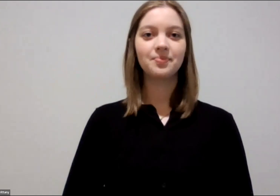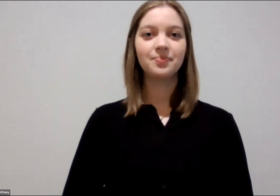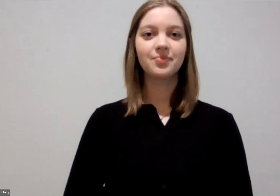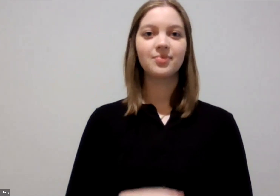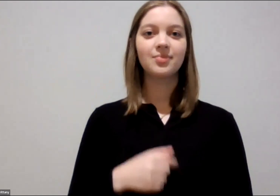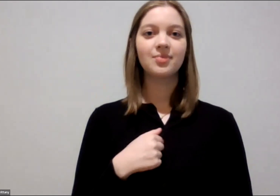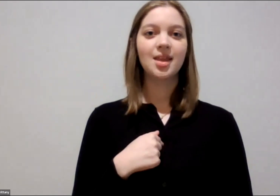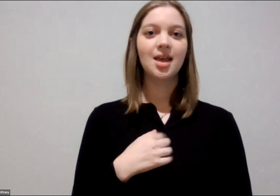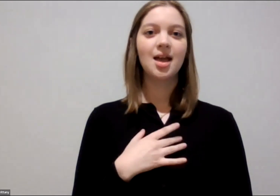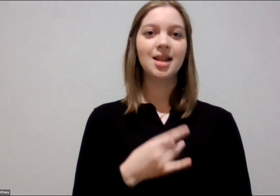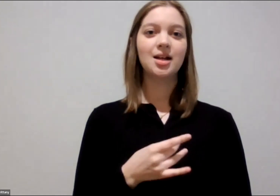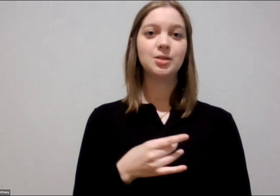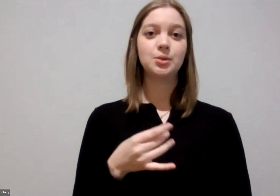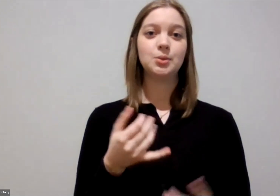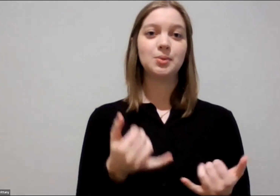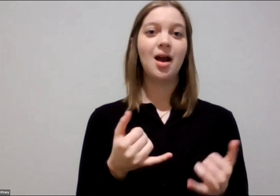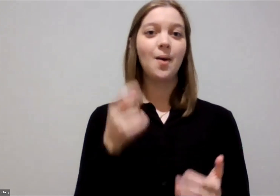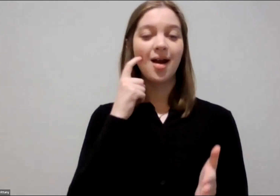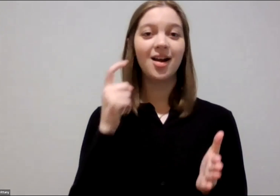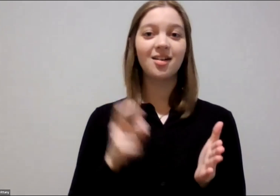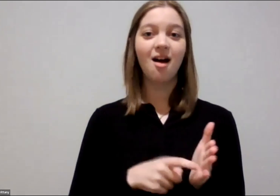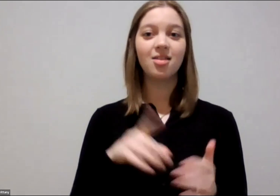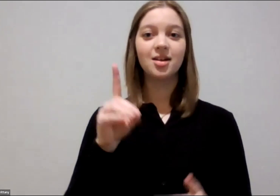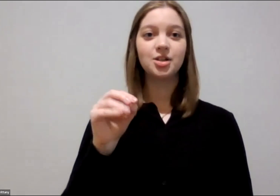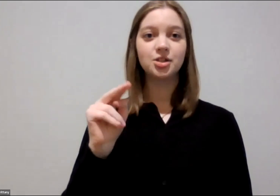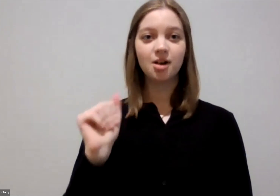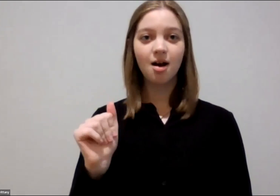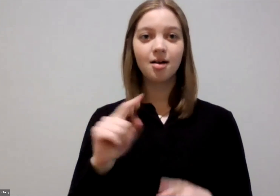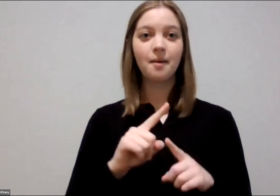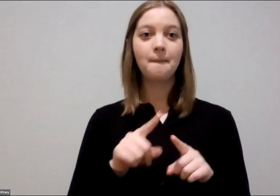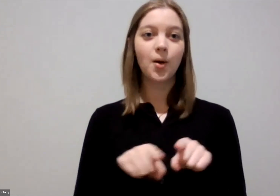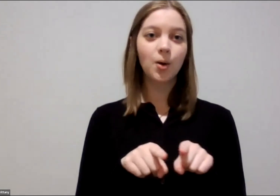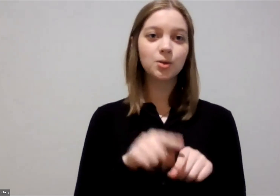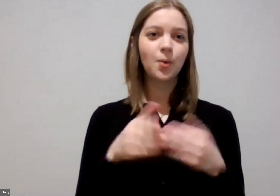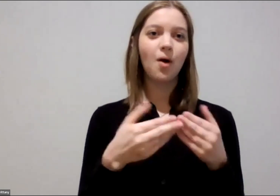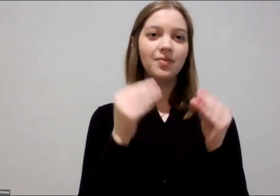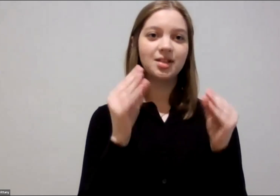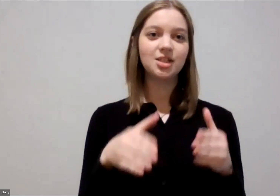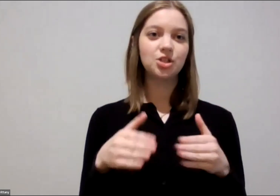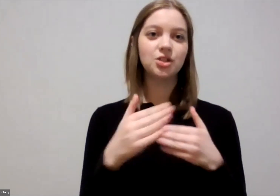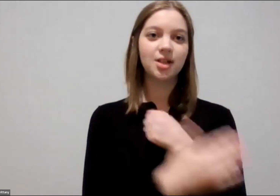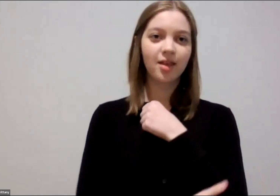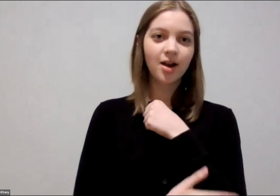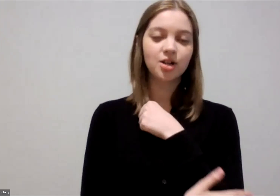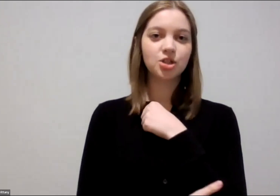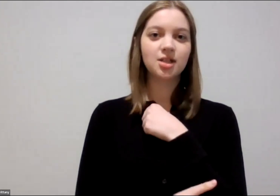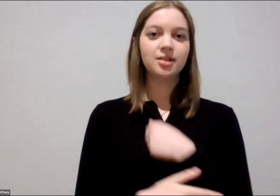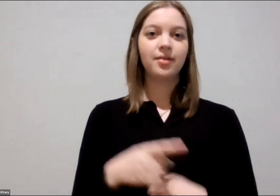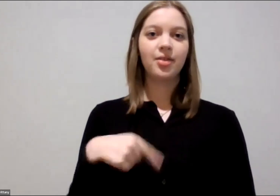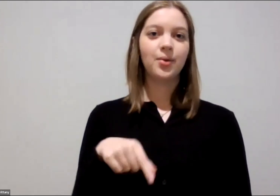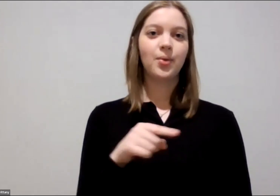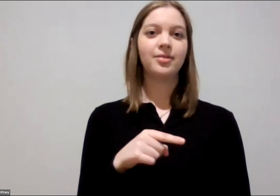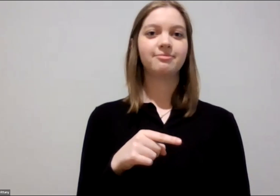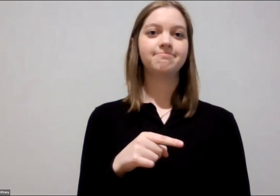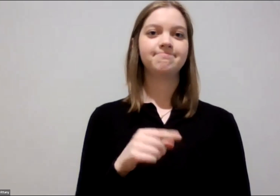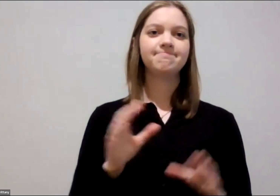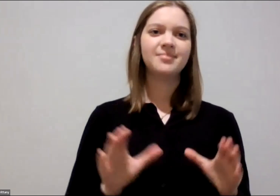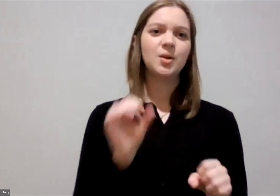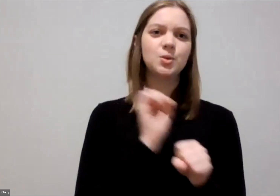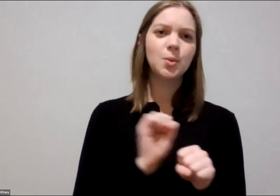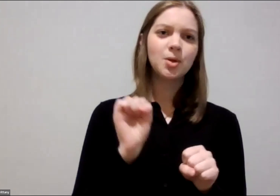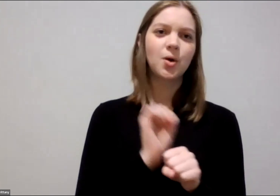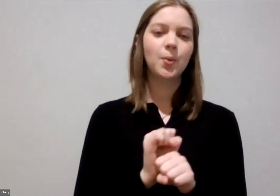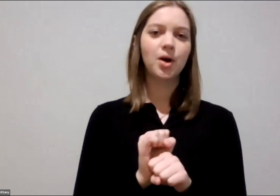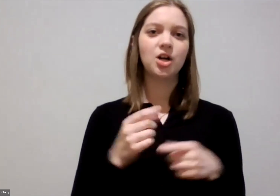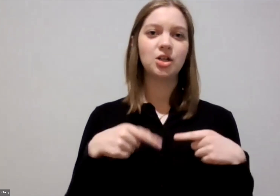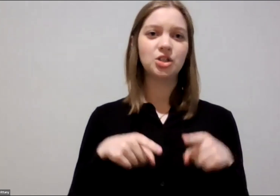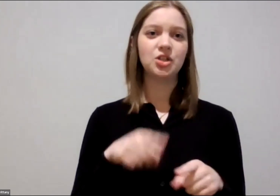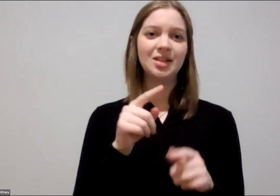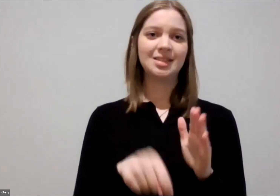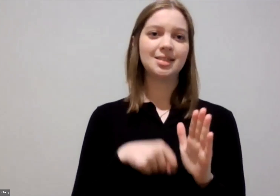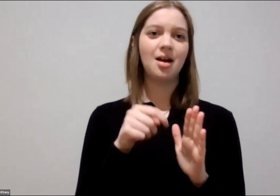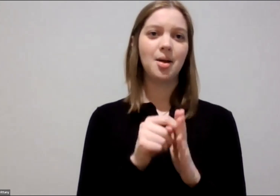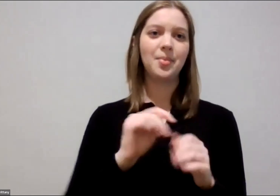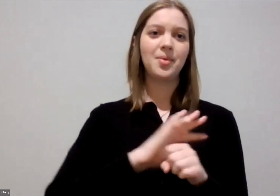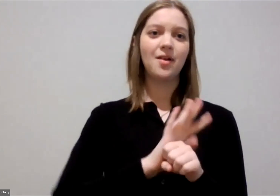I dod like to at this time acknowledge Donna, but also all of the teachers across the nation who have done so much hard work during this period of time of the covid epidemic.